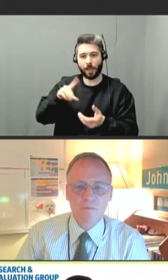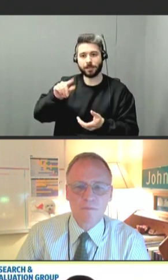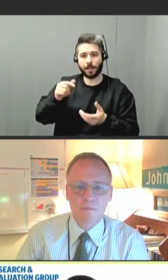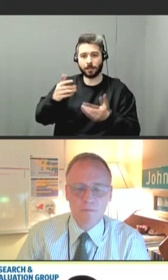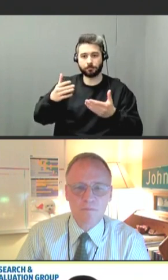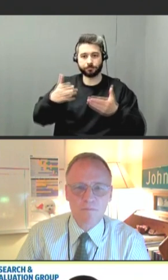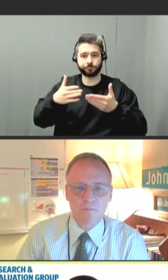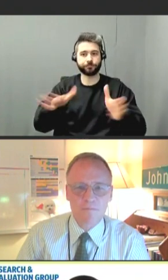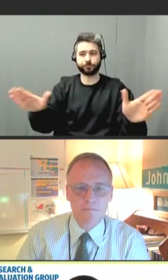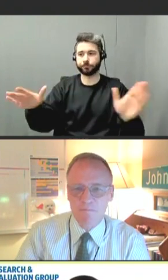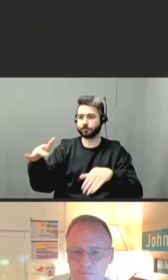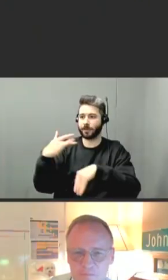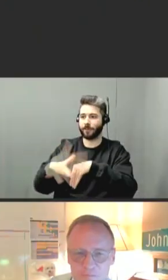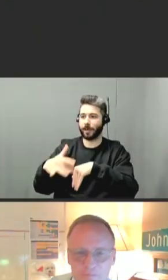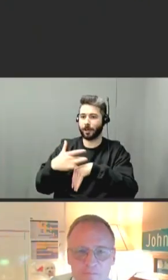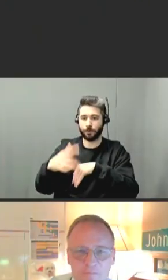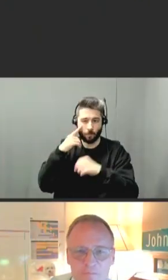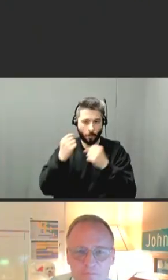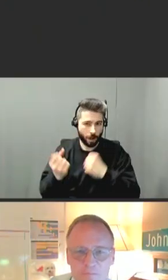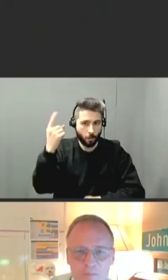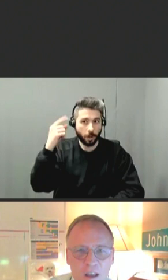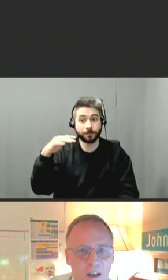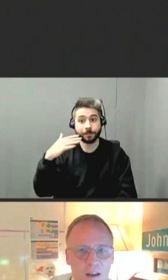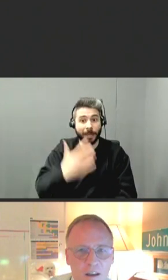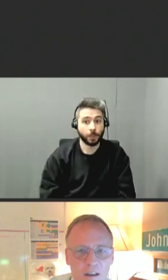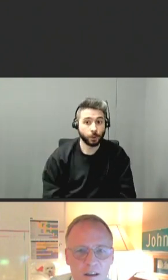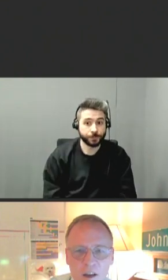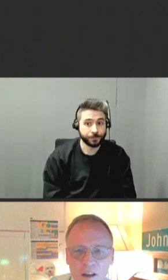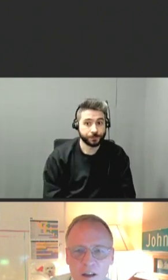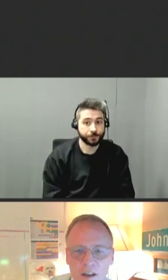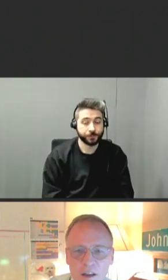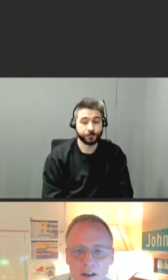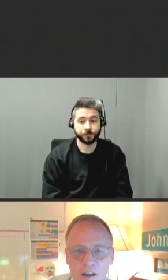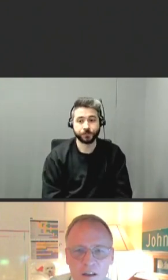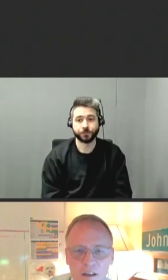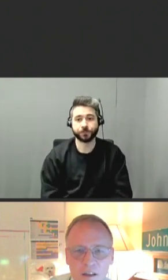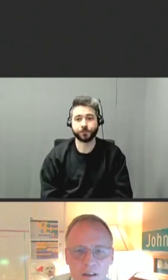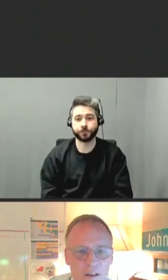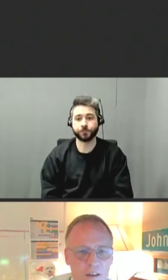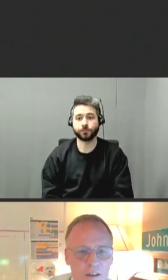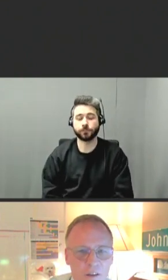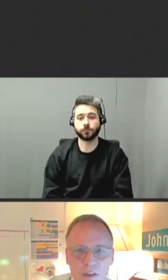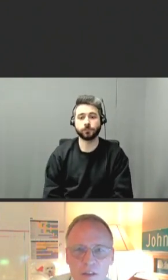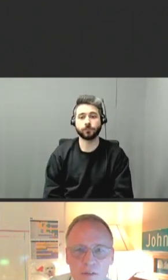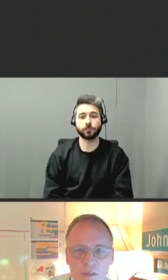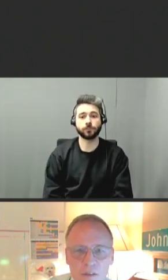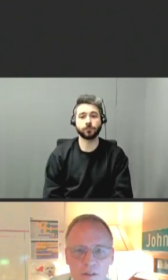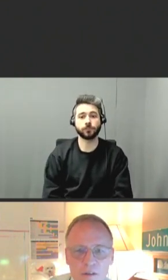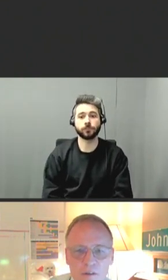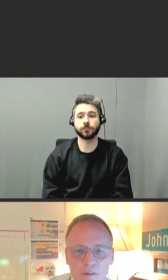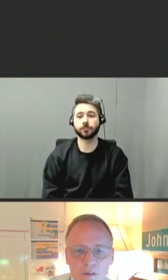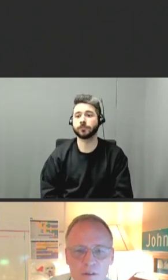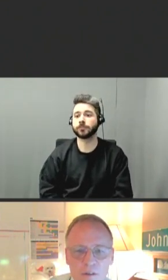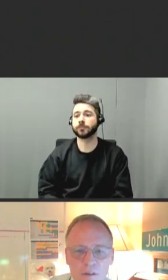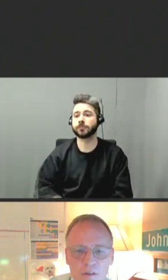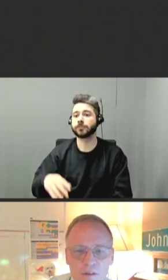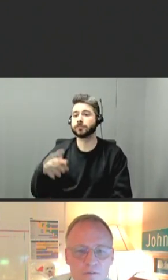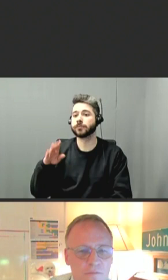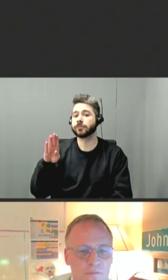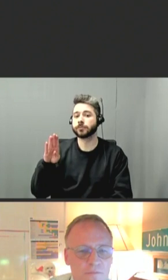Female Speaker: And Bob, Dr. Ng would like to make a comment, too.